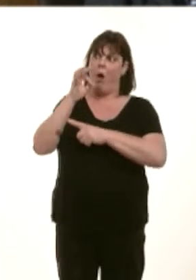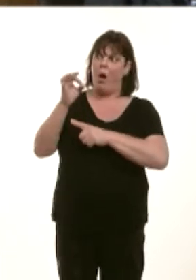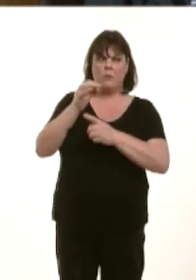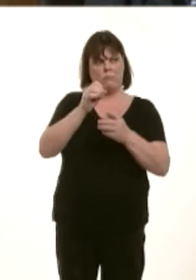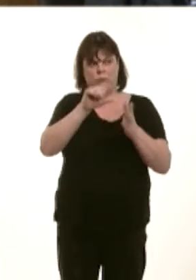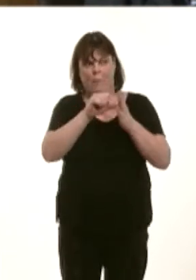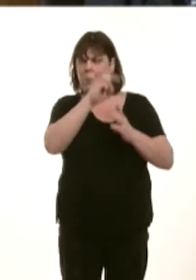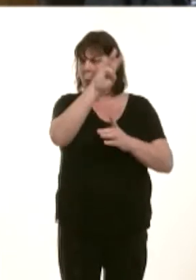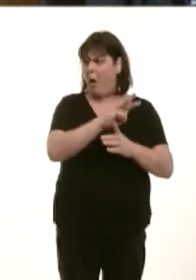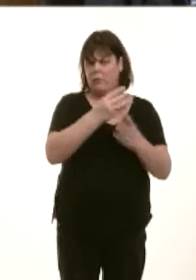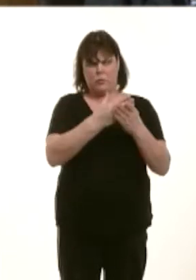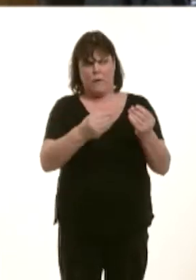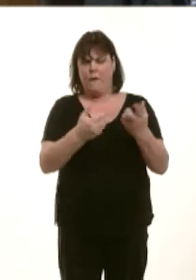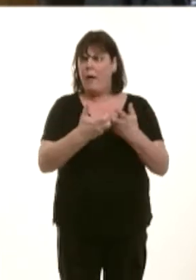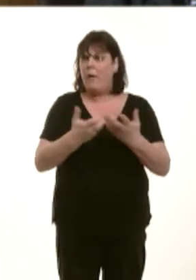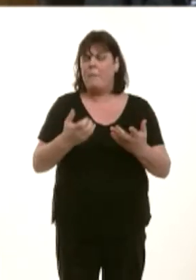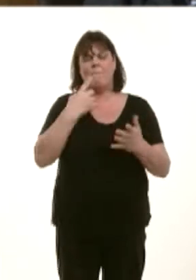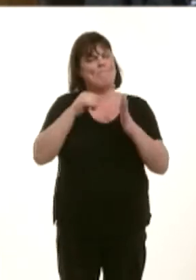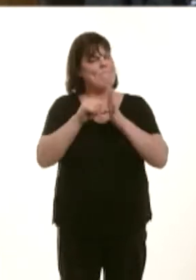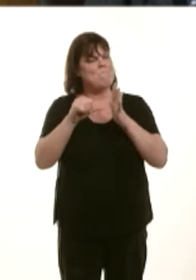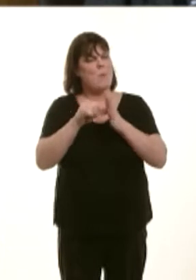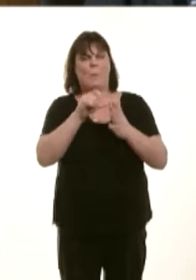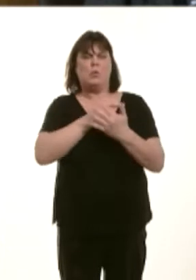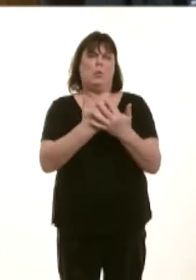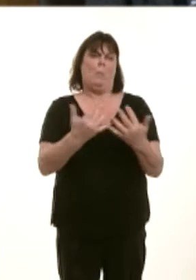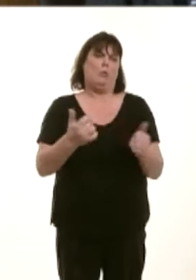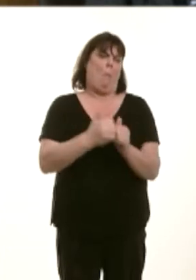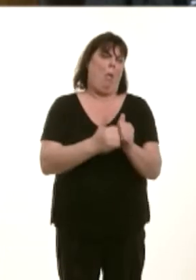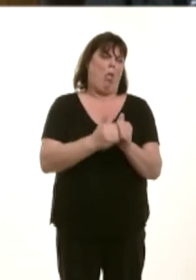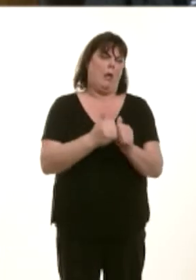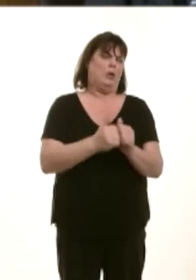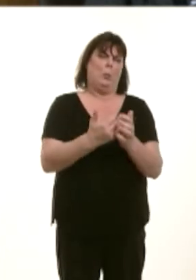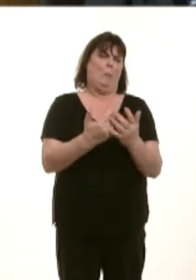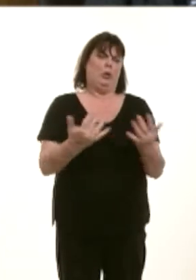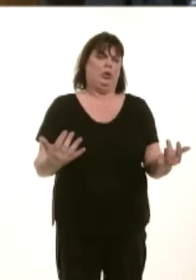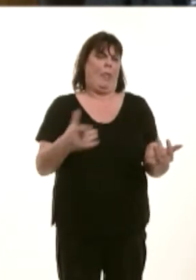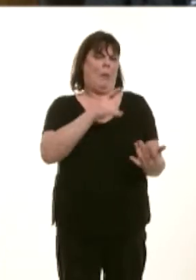It is always difficult because there is too much milk; that is one reason—it is not